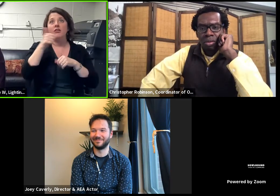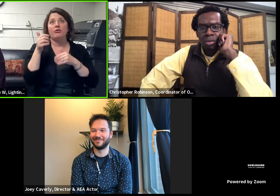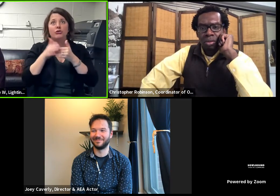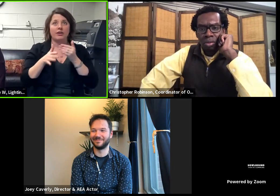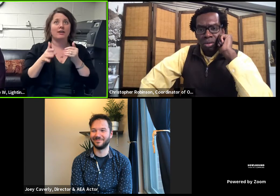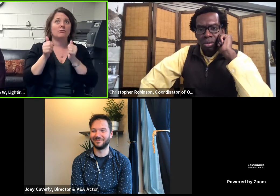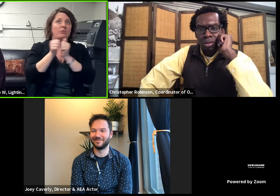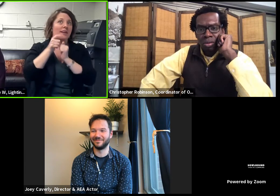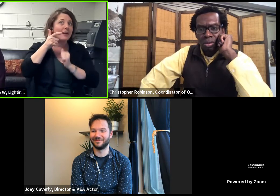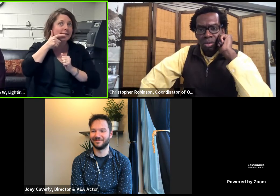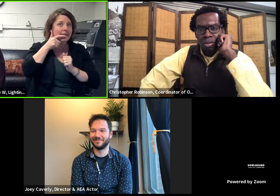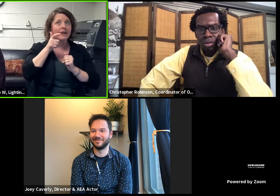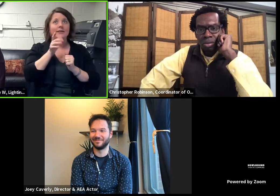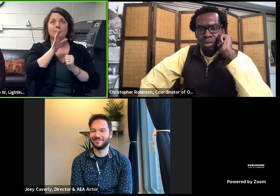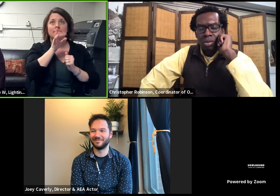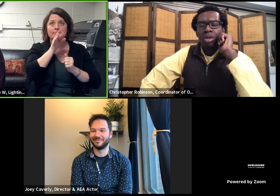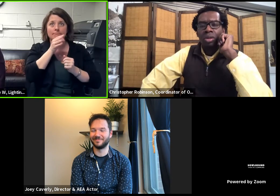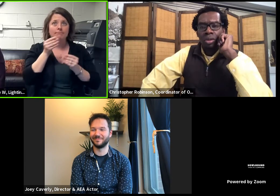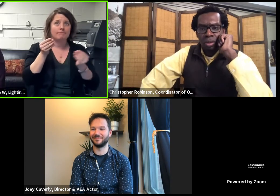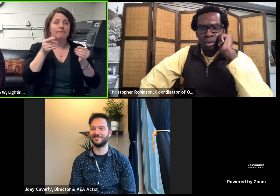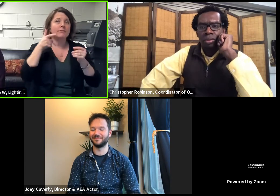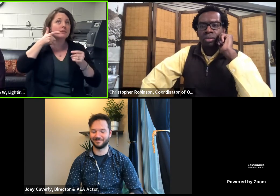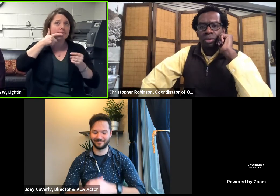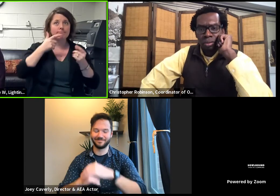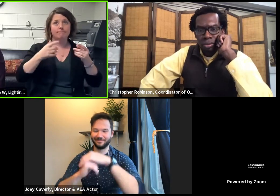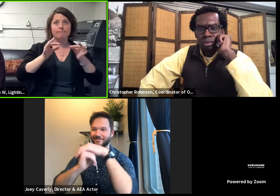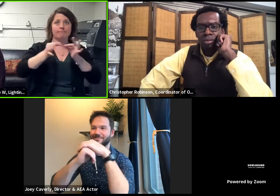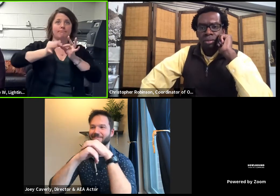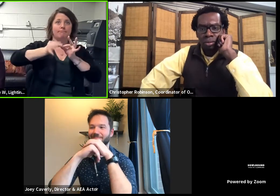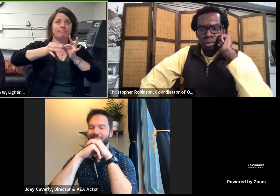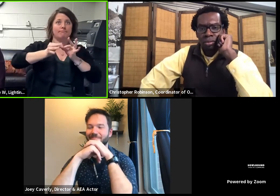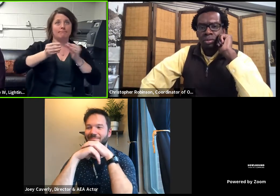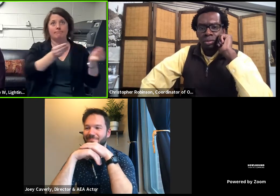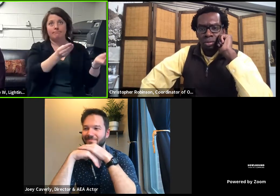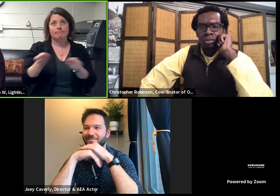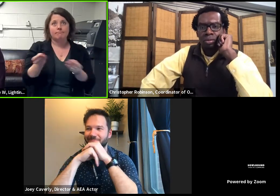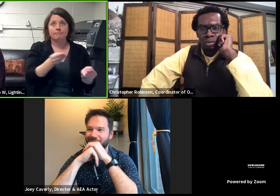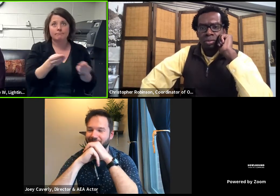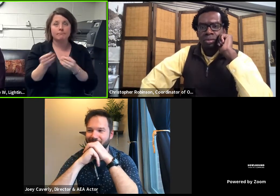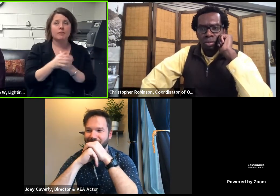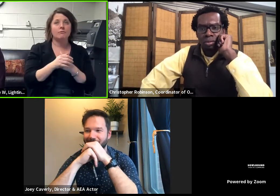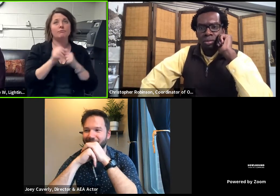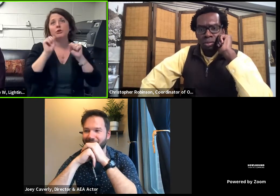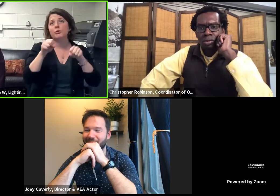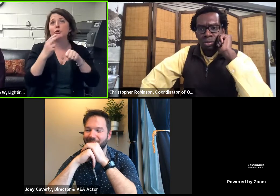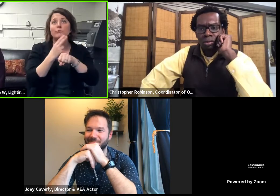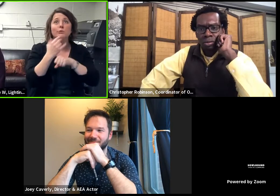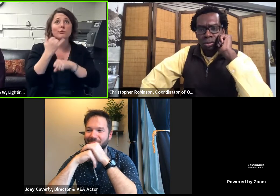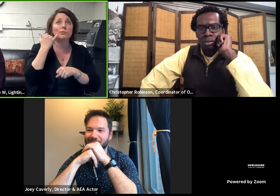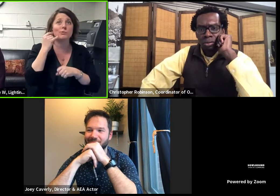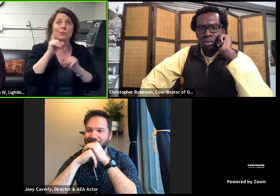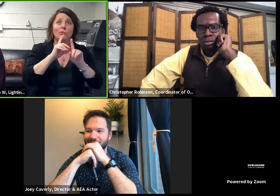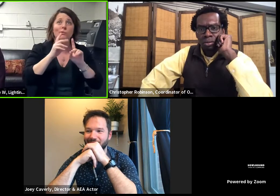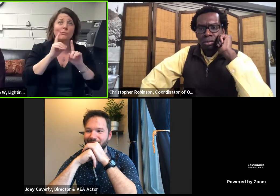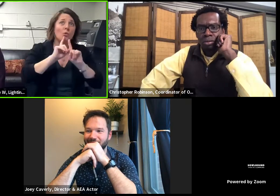where their interpreters, they have headsets, and they interpret between hearing and deaf folks,